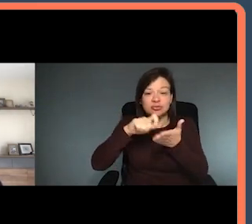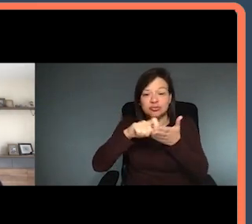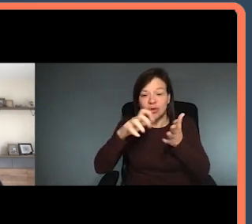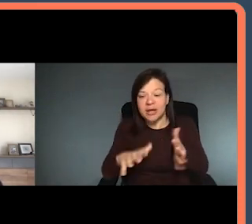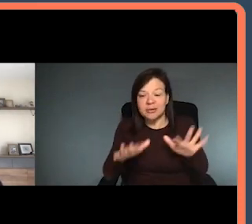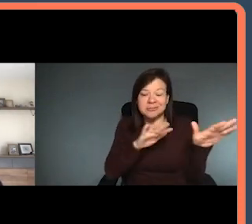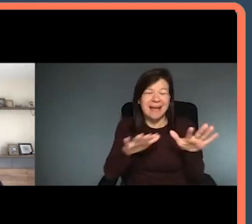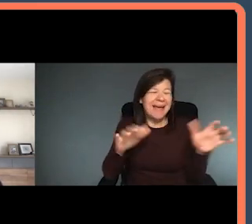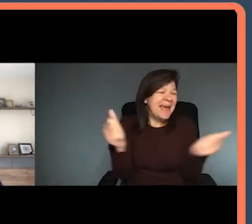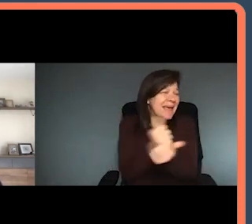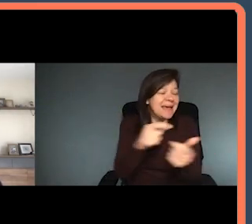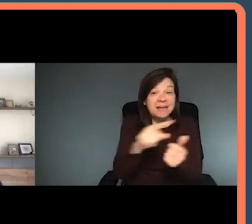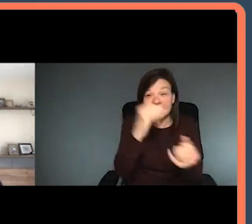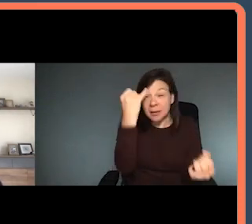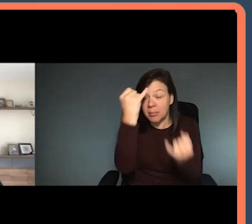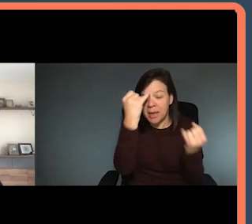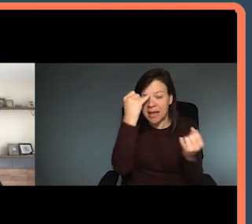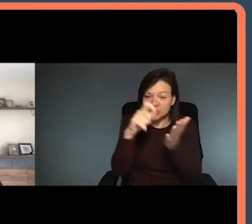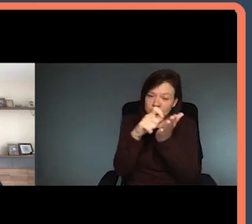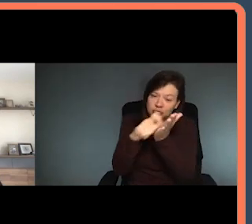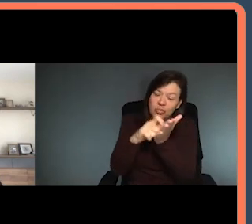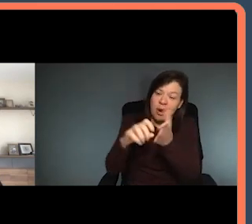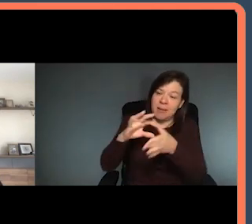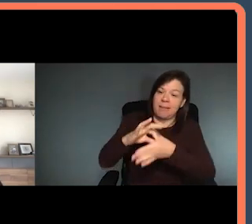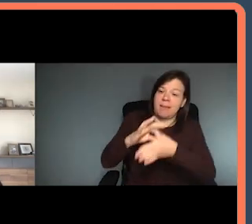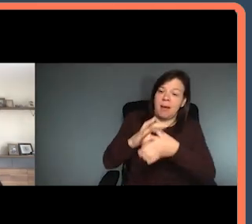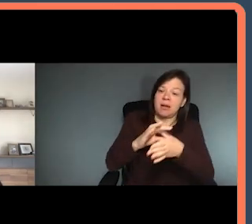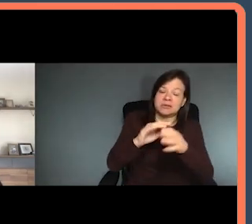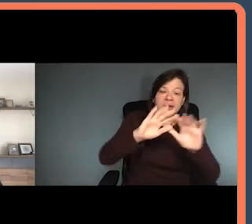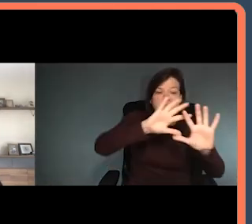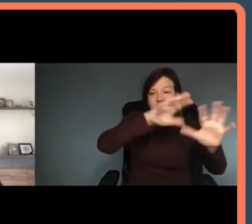IMAGINE WRITING CONTENT ACROSS OUR ENTIRE ECOSYSTEM.